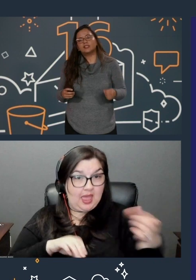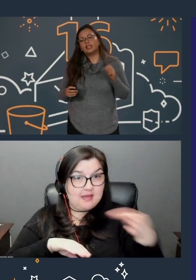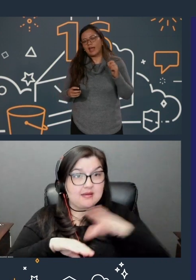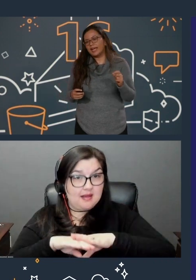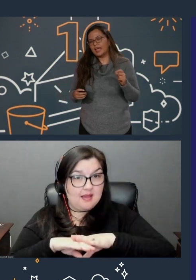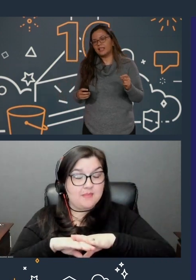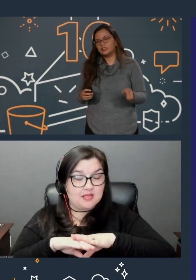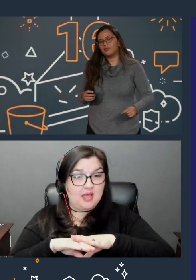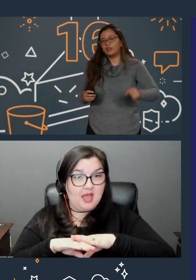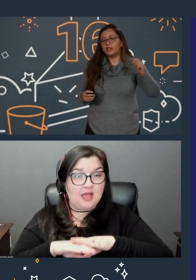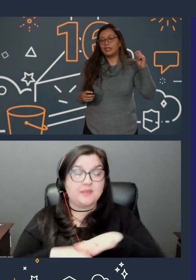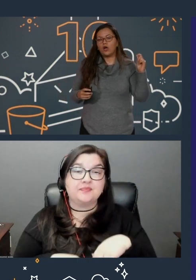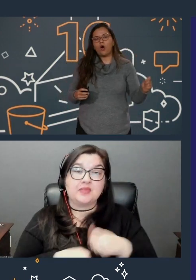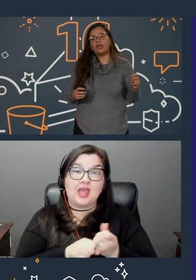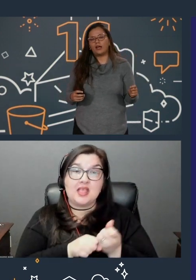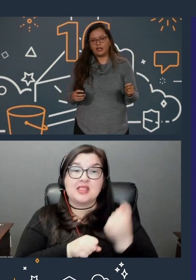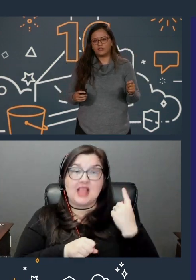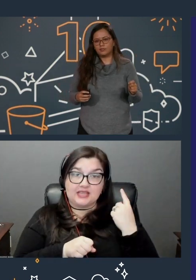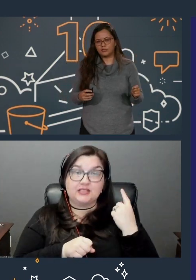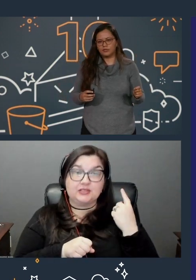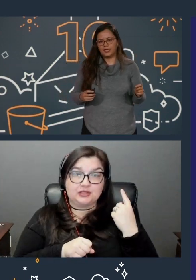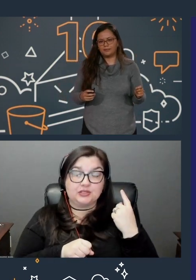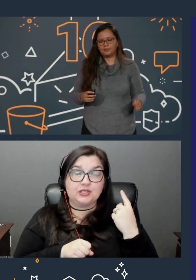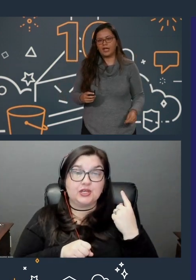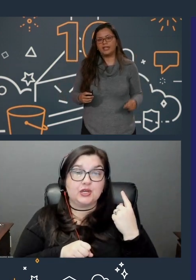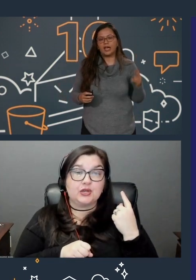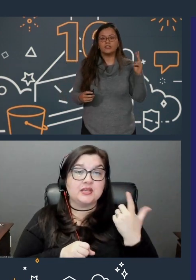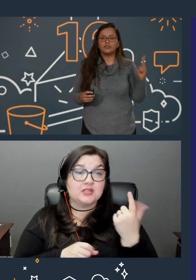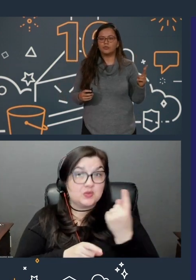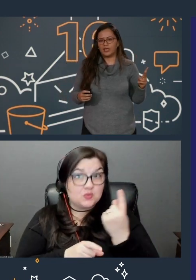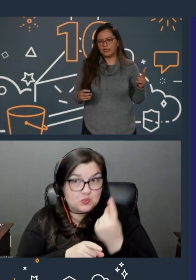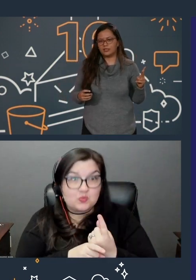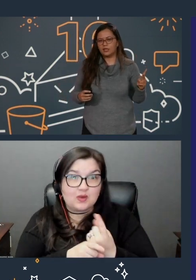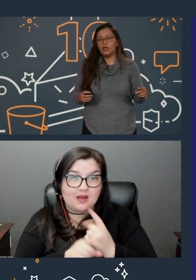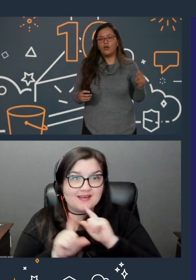is the right answer for nearly all our customers today. It does two things.